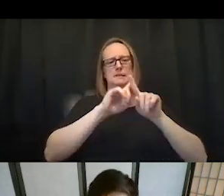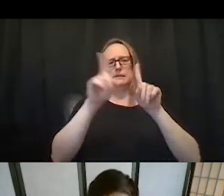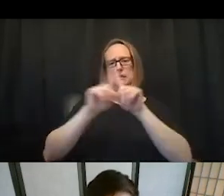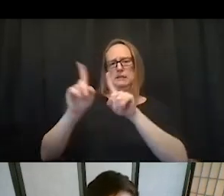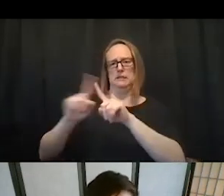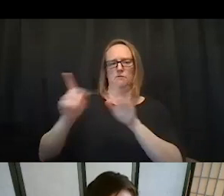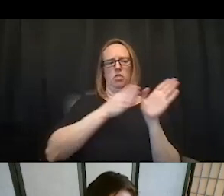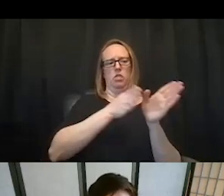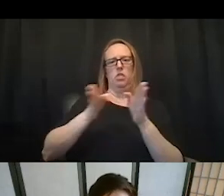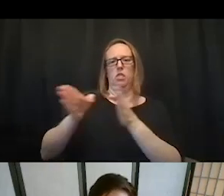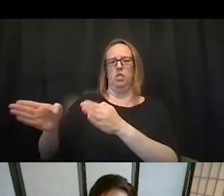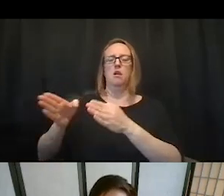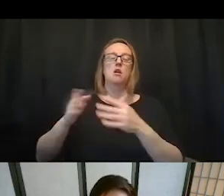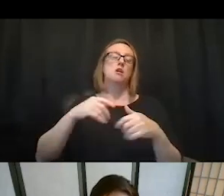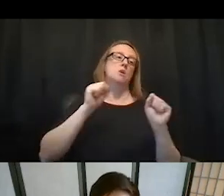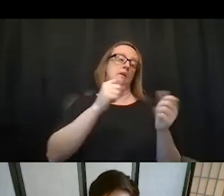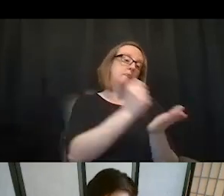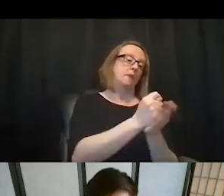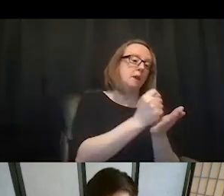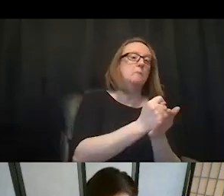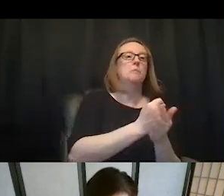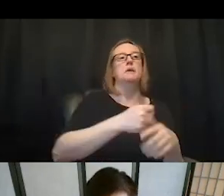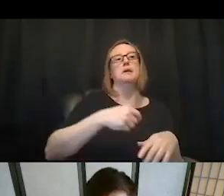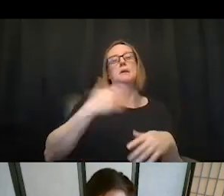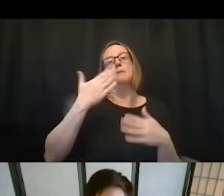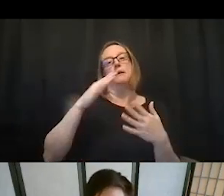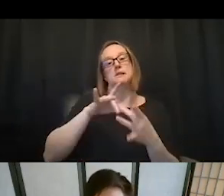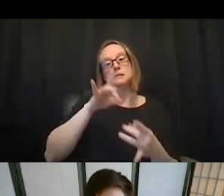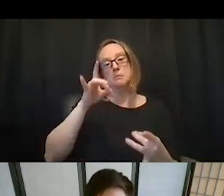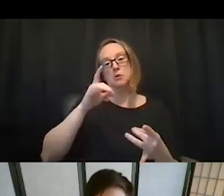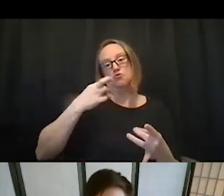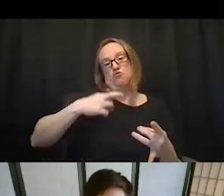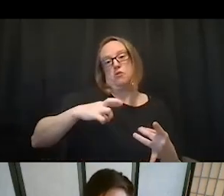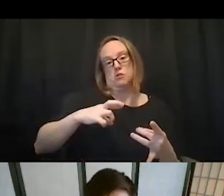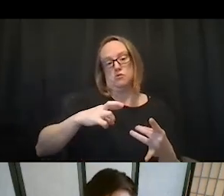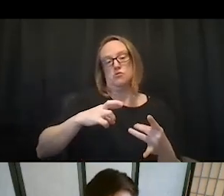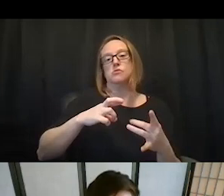any spiritual practices or being able to connect to nature or being able to connect to loved ones